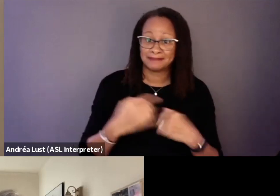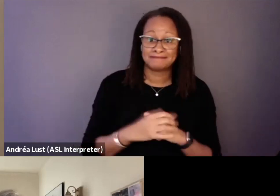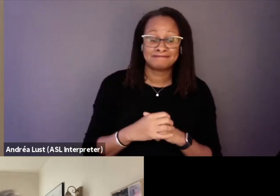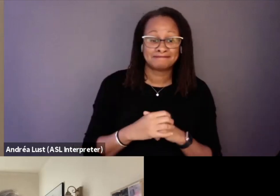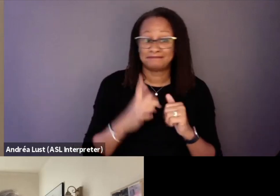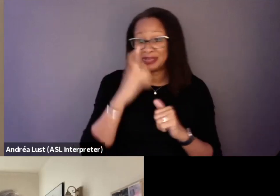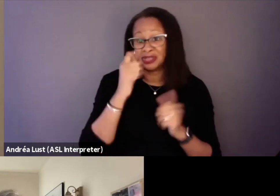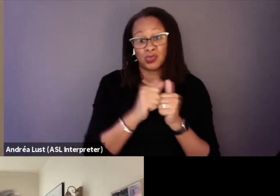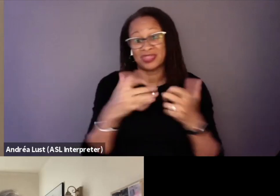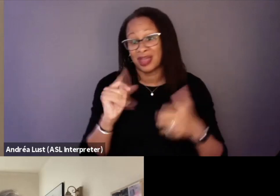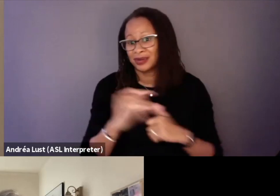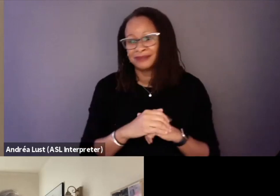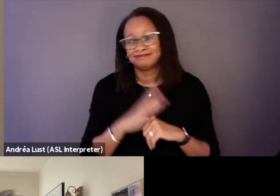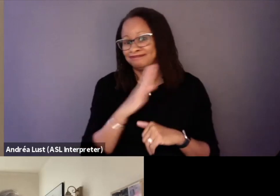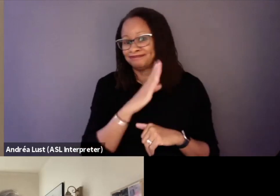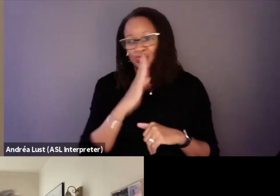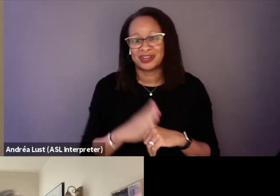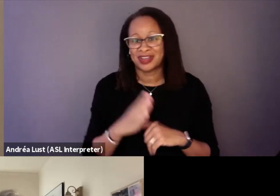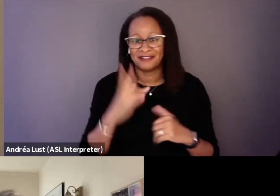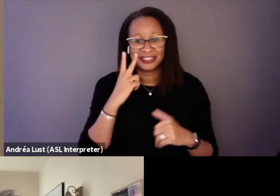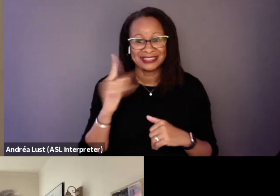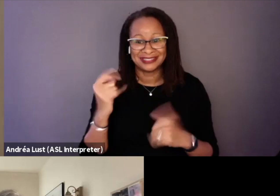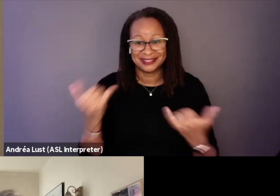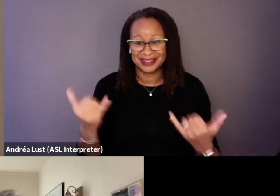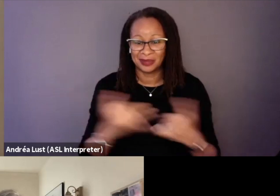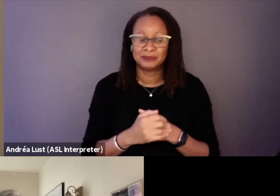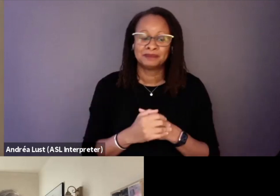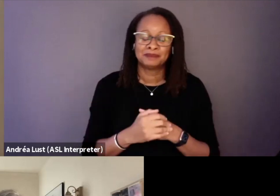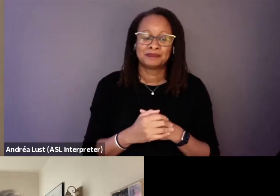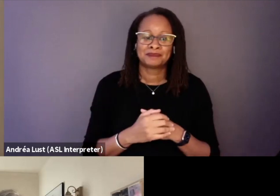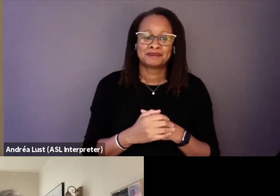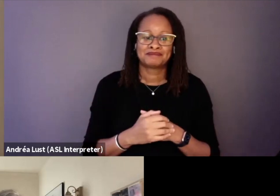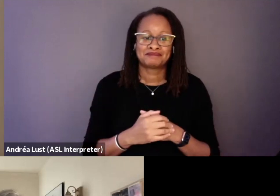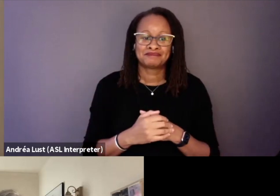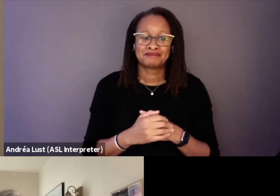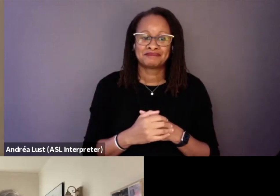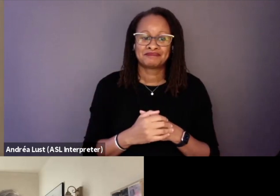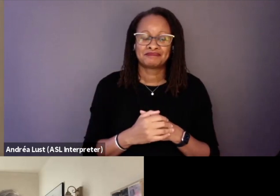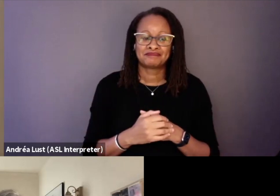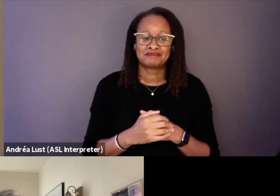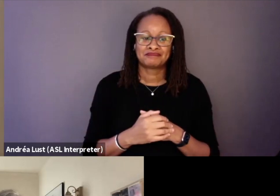this would not have been possible. So I heard Neon Heart Productions,